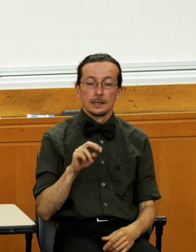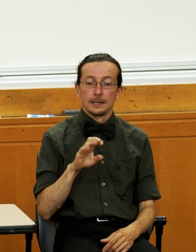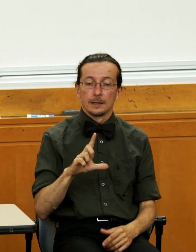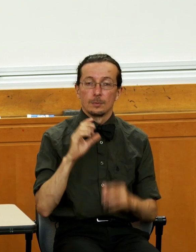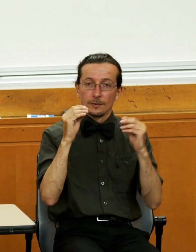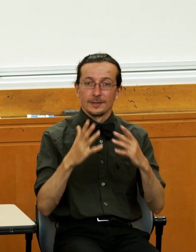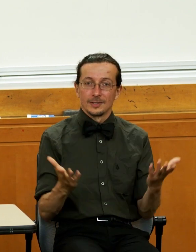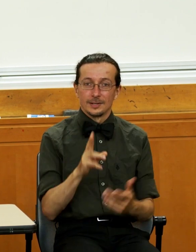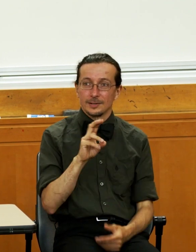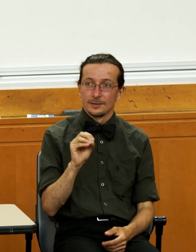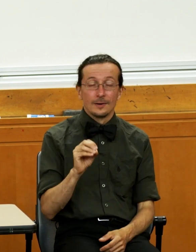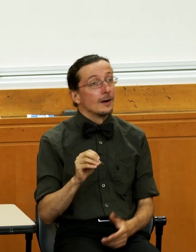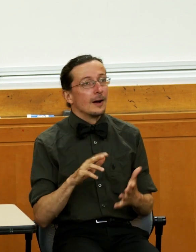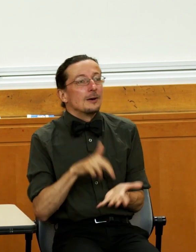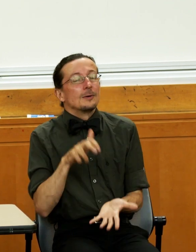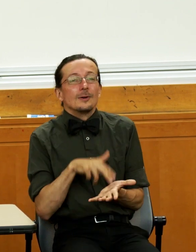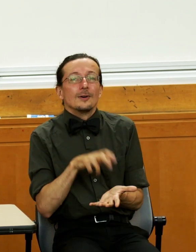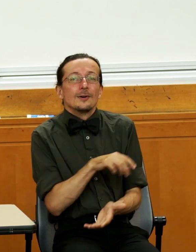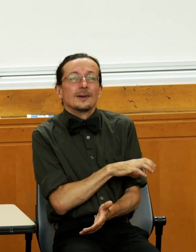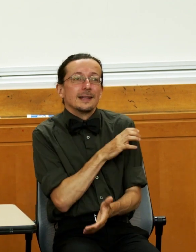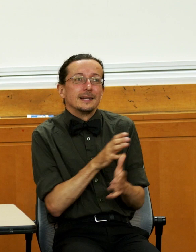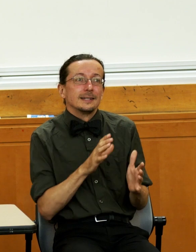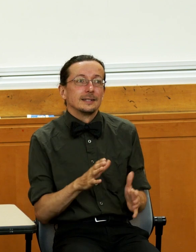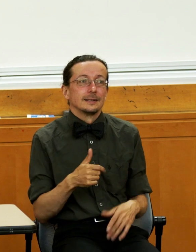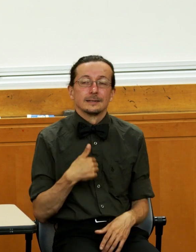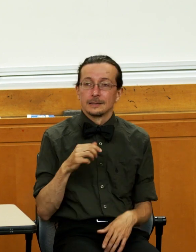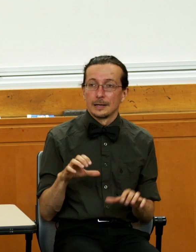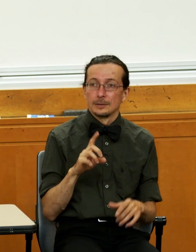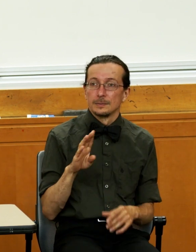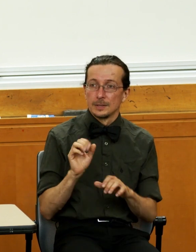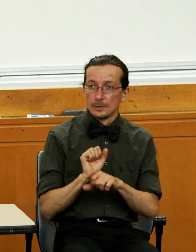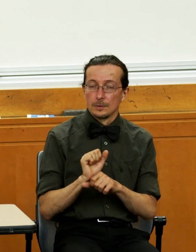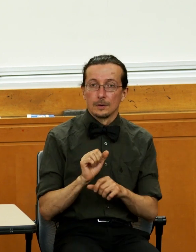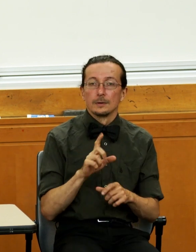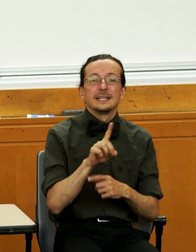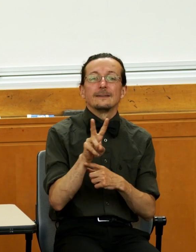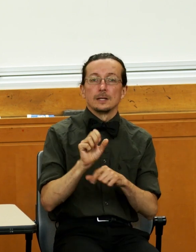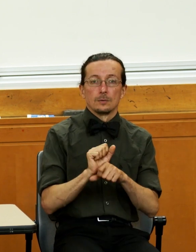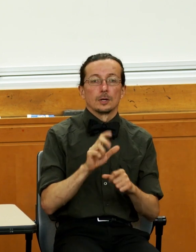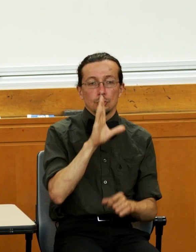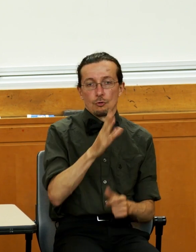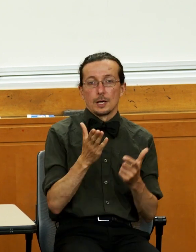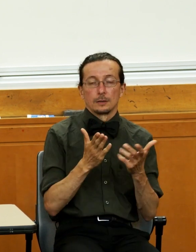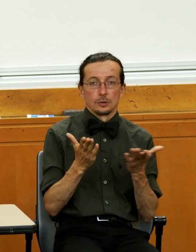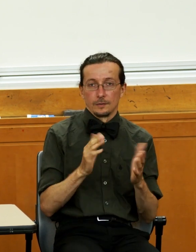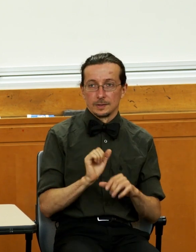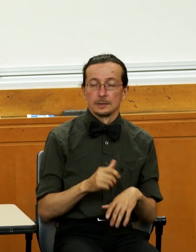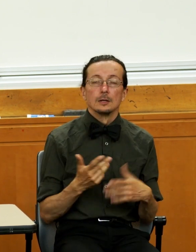Woo-hoo, clinicians! I do DV [domestic violence] work and so direct services. I'm kind of wondering what your thoughts are on,